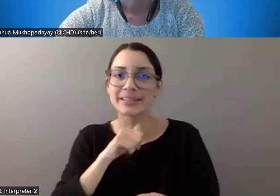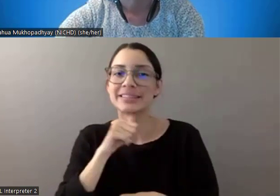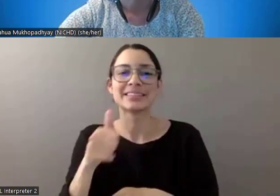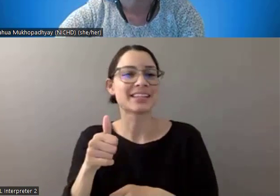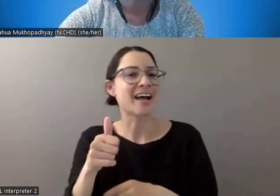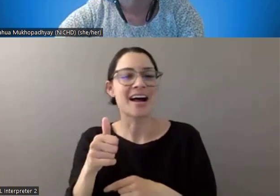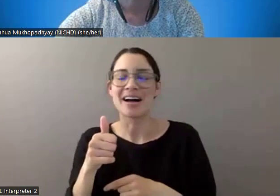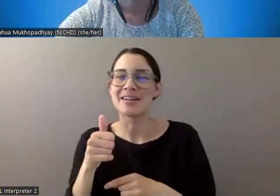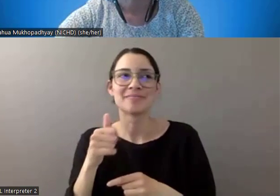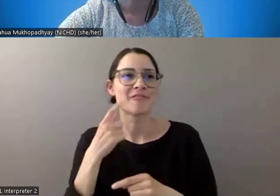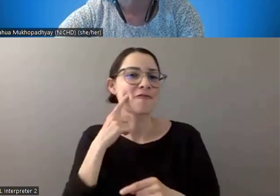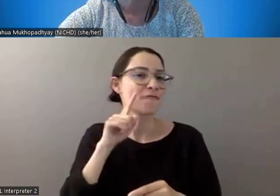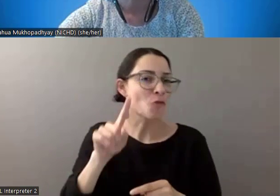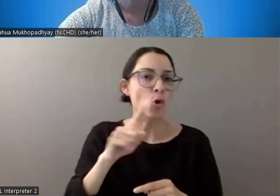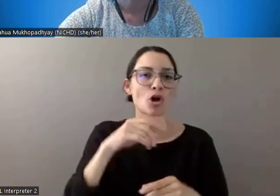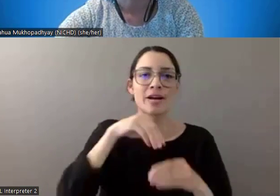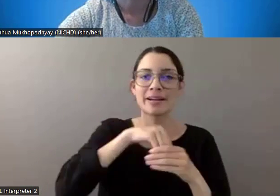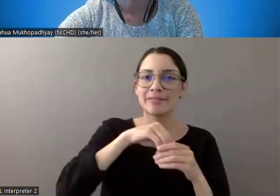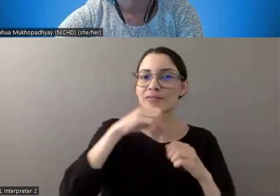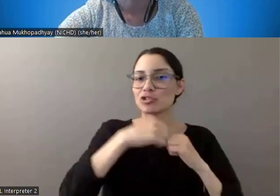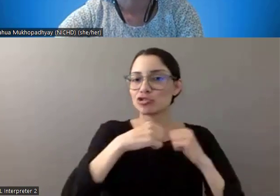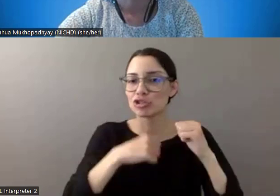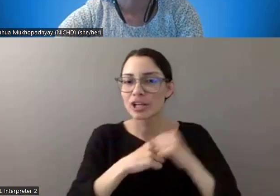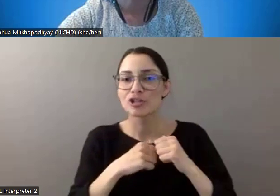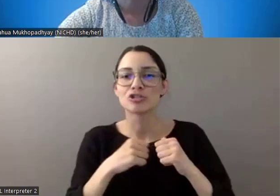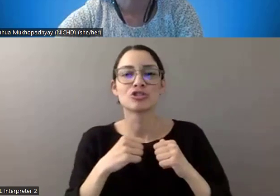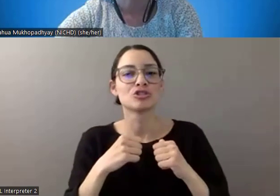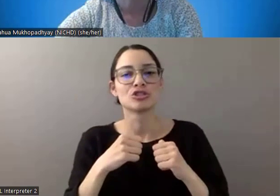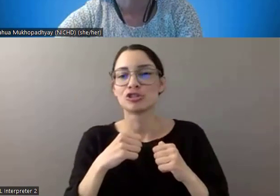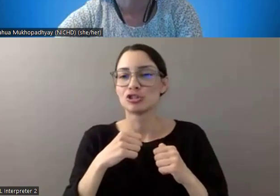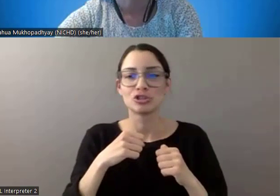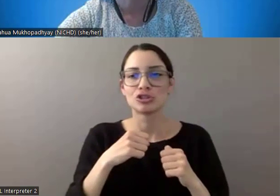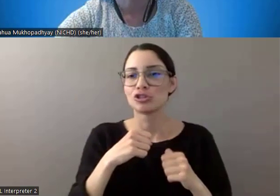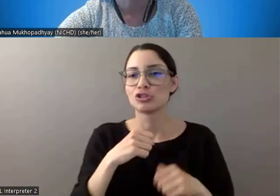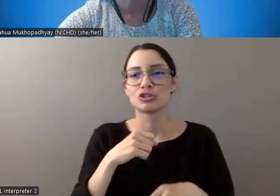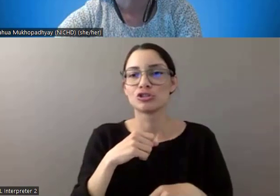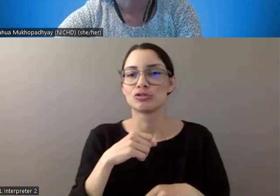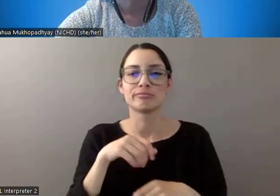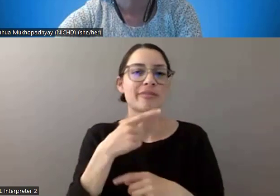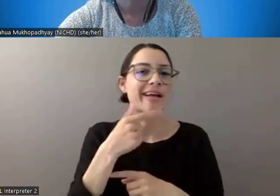such infrastructure like bench, and bench space, gas line, etc.